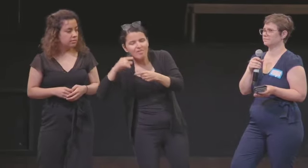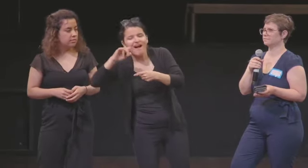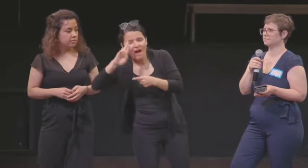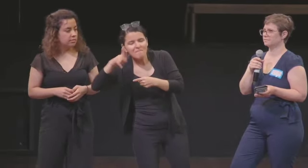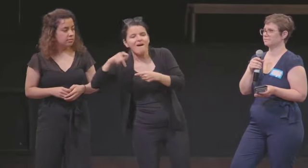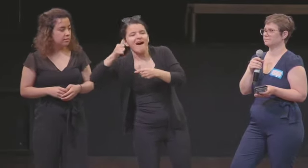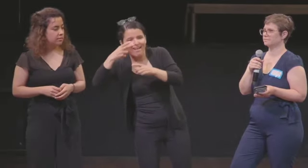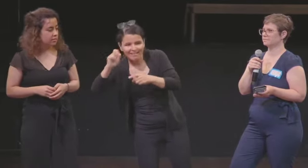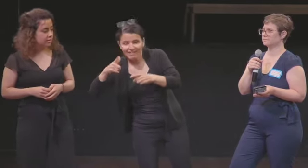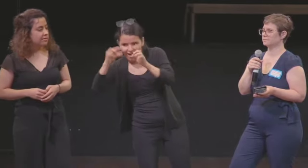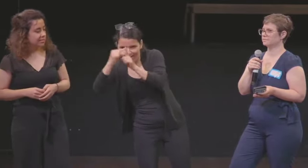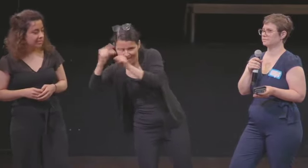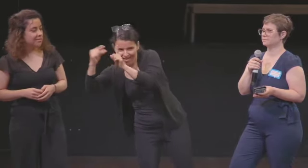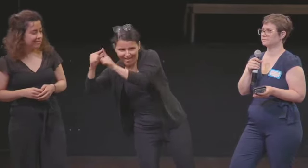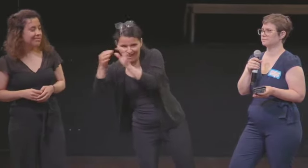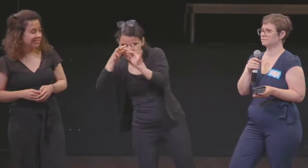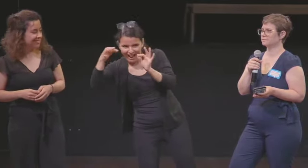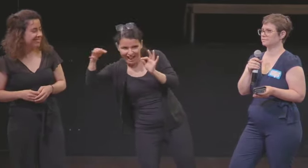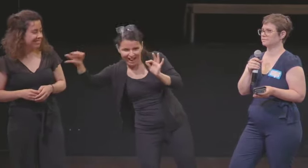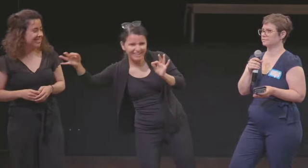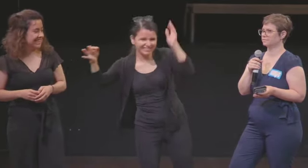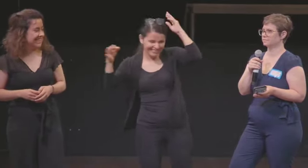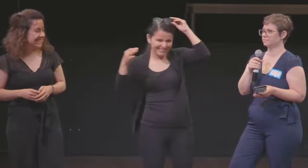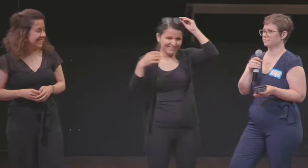but the English would be a-car-is-rolling-down-the-hill.